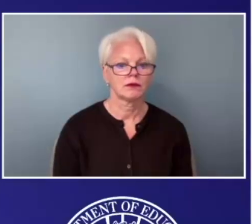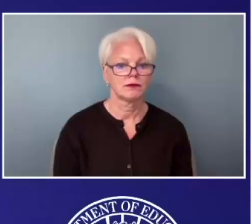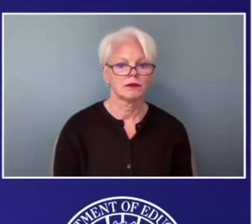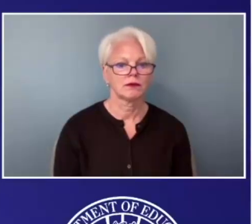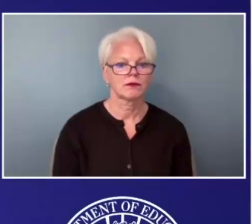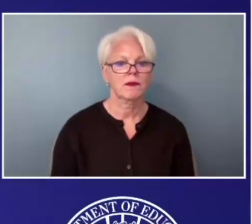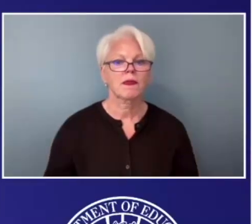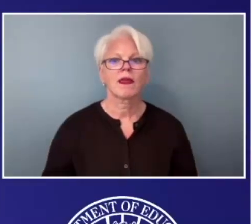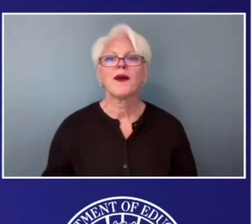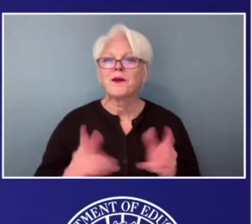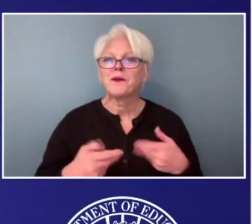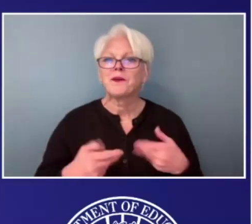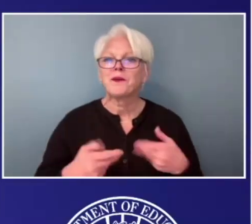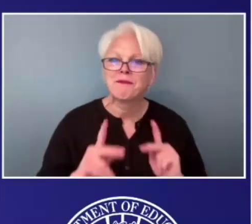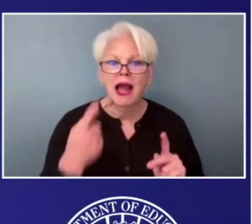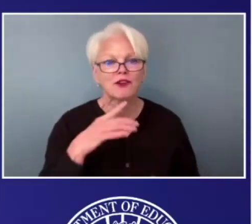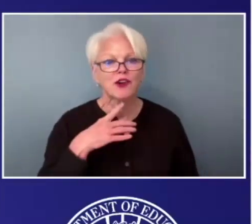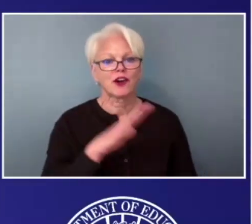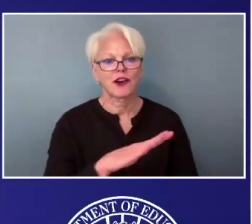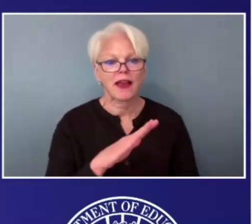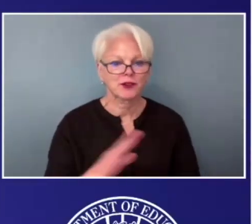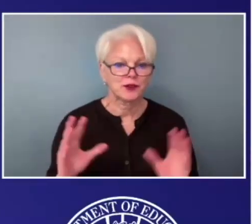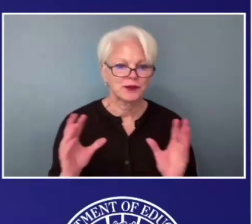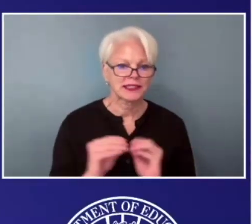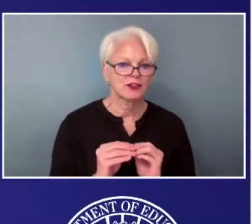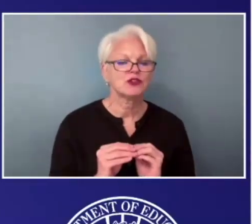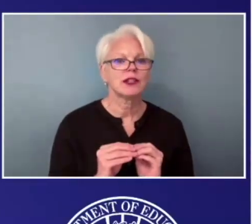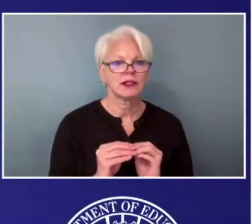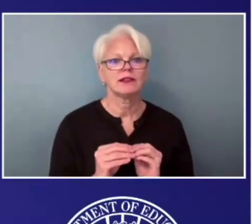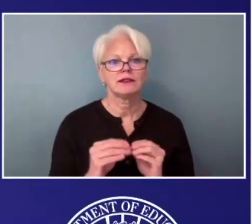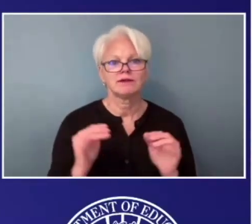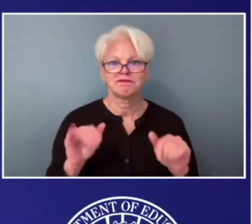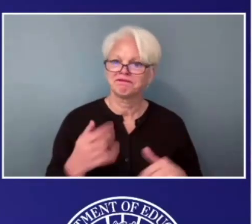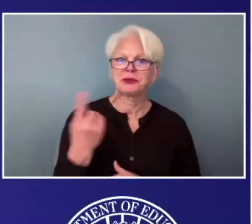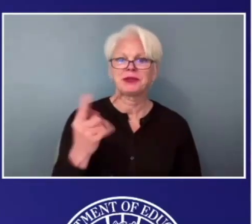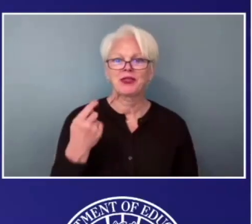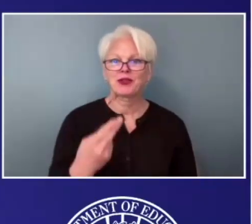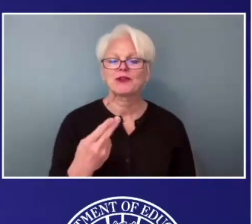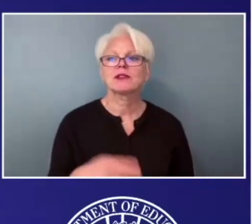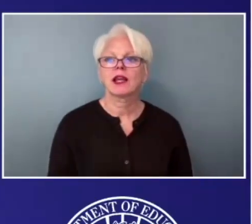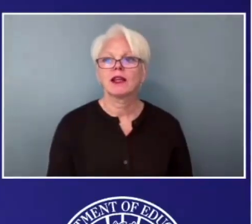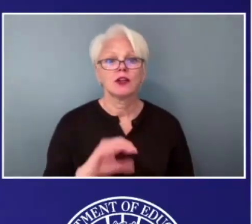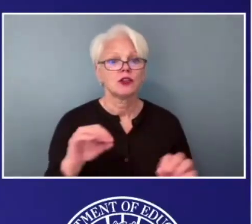Welcome back, everyone for our afternoon session on Thursday. Seeing no cards up at this time,